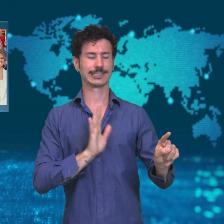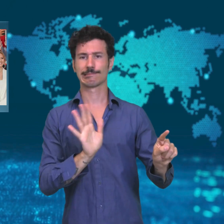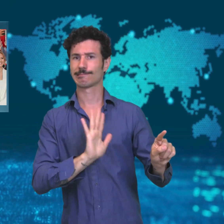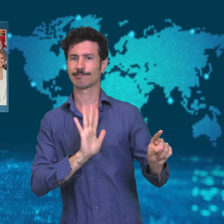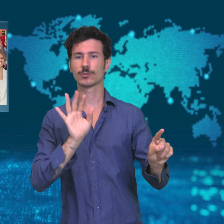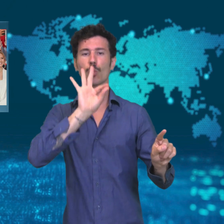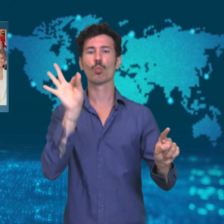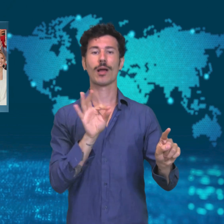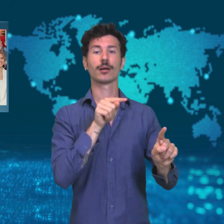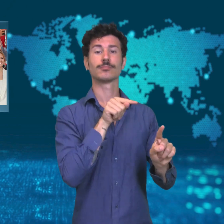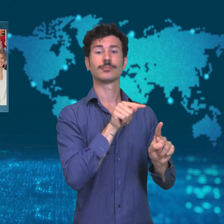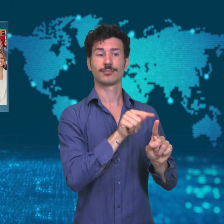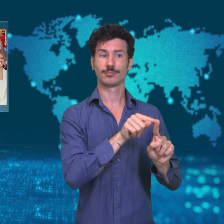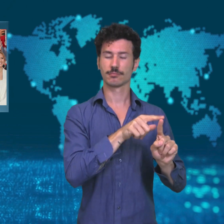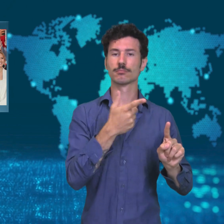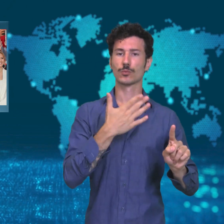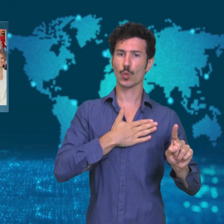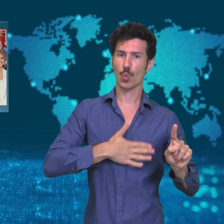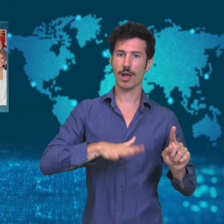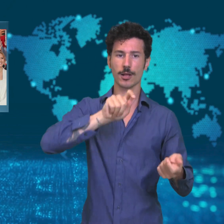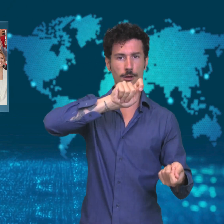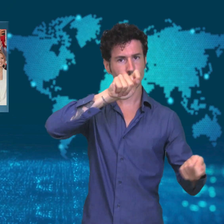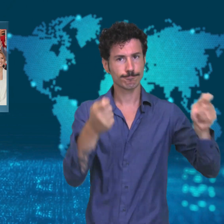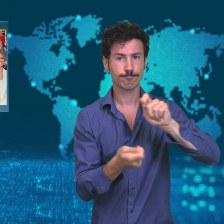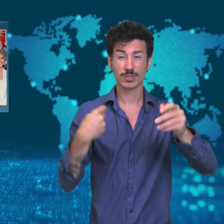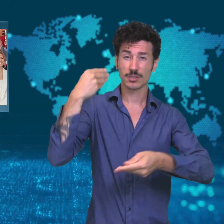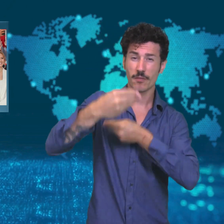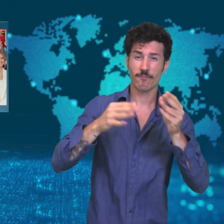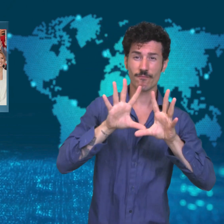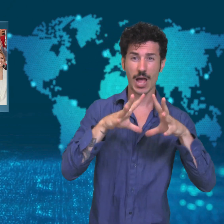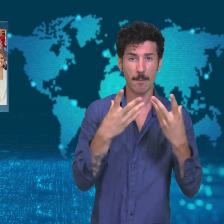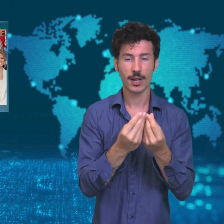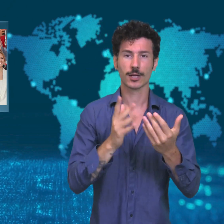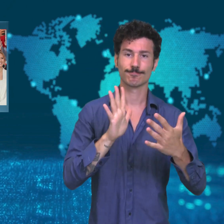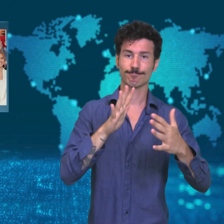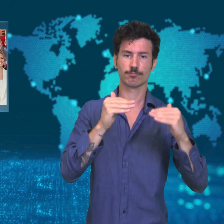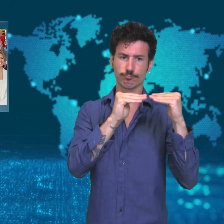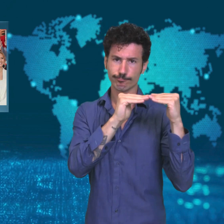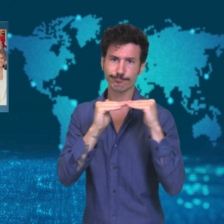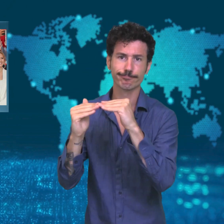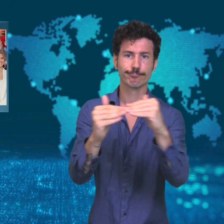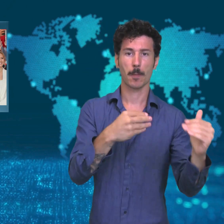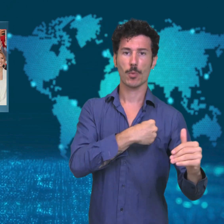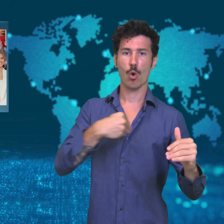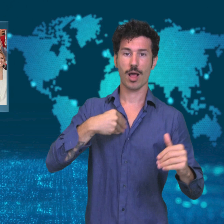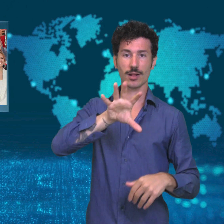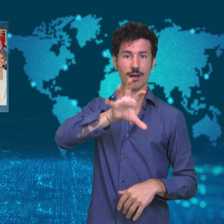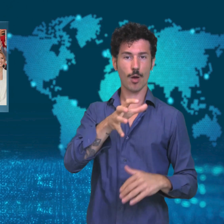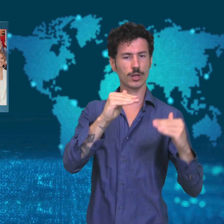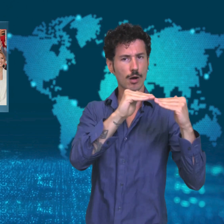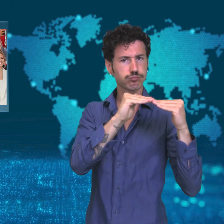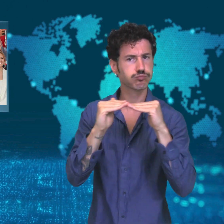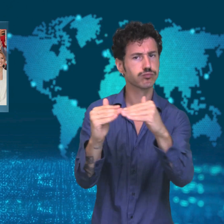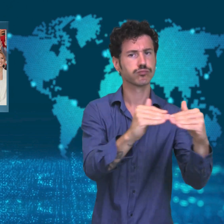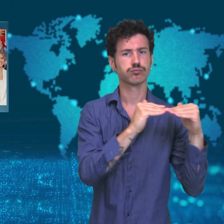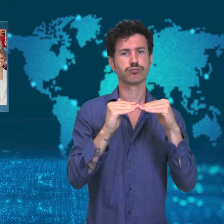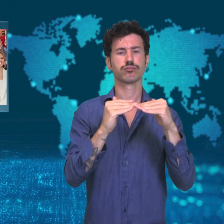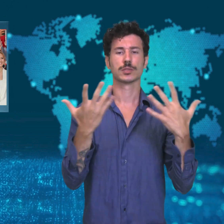threat to traditional values as he promised he would seek a